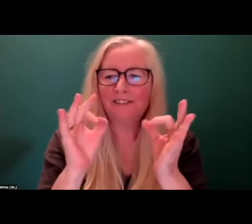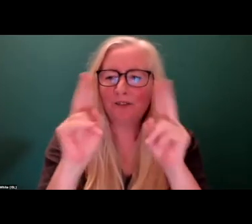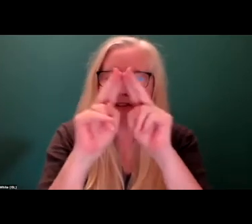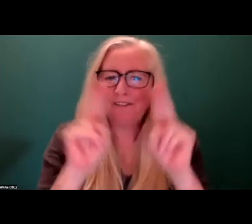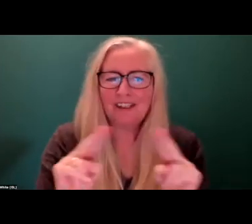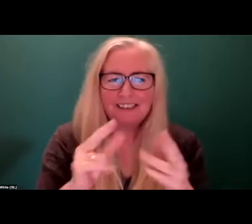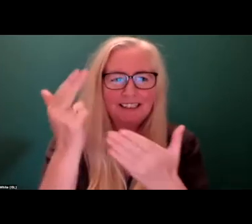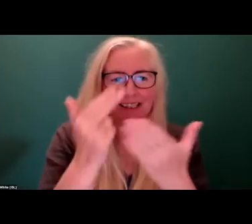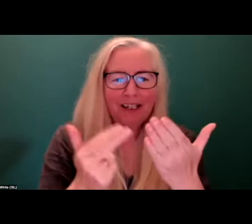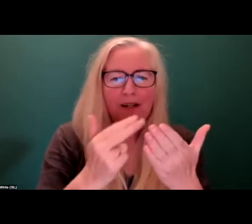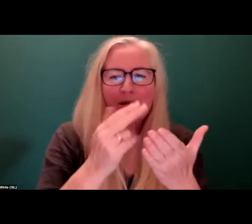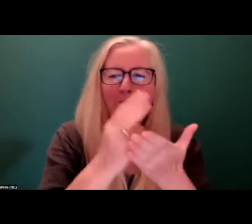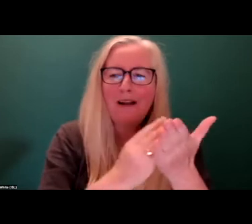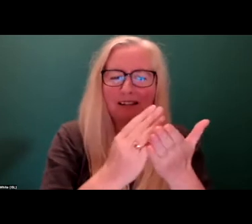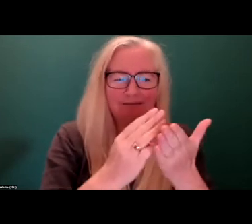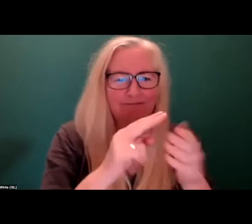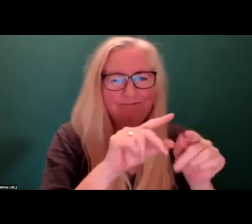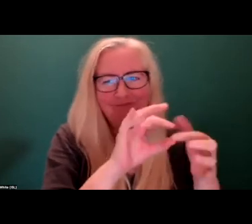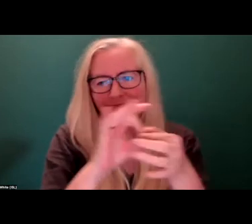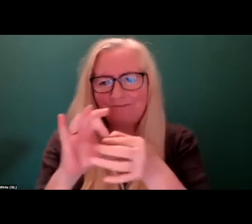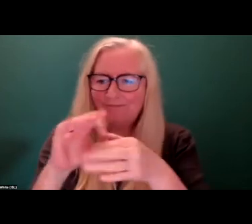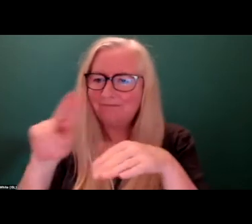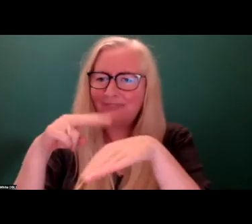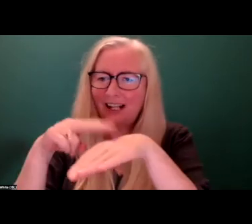Design, which is part of the National Disability Authority.